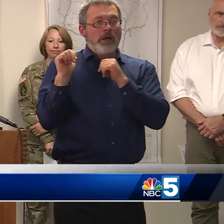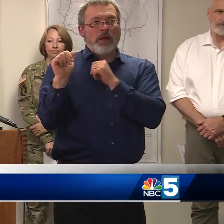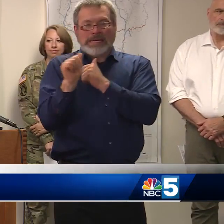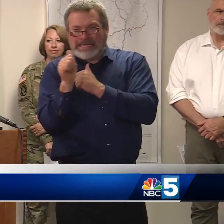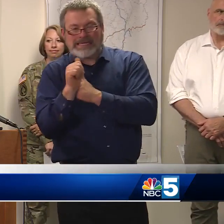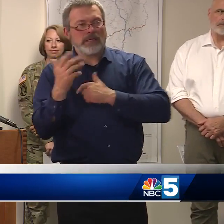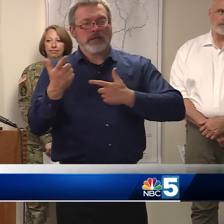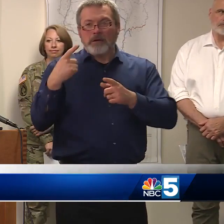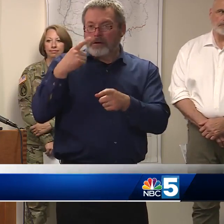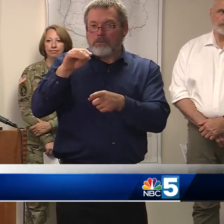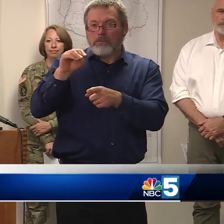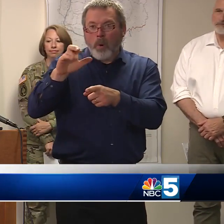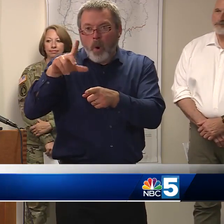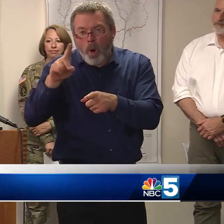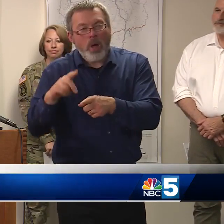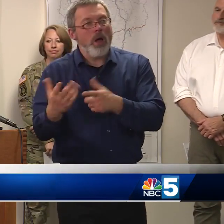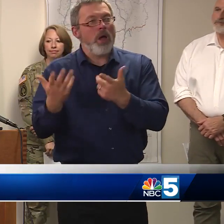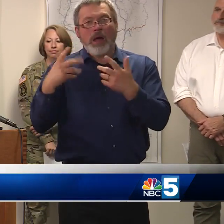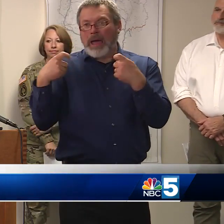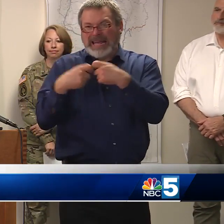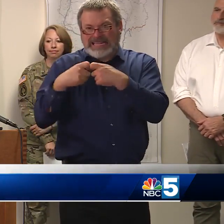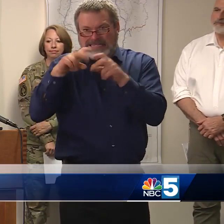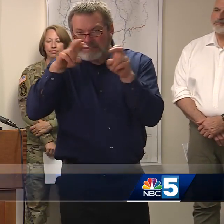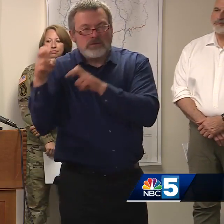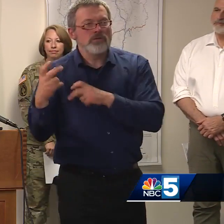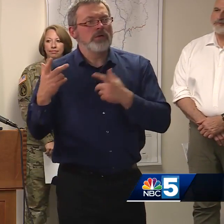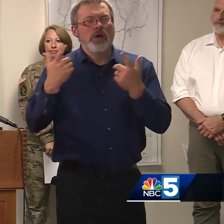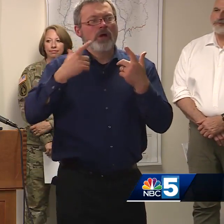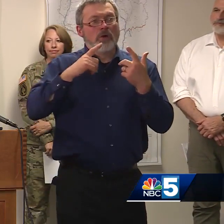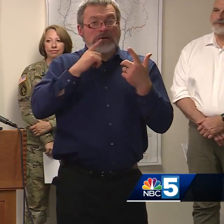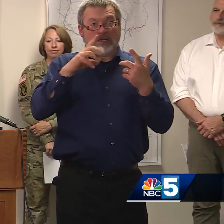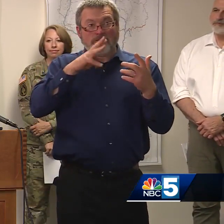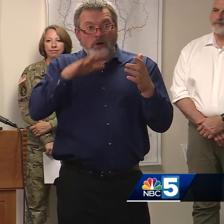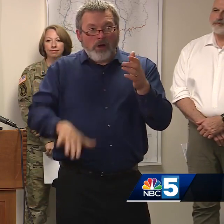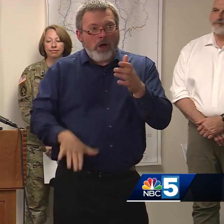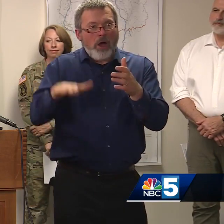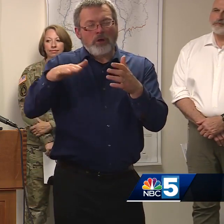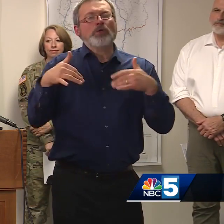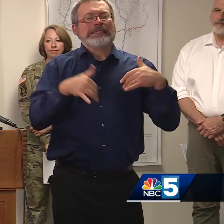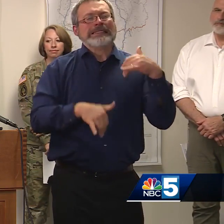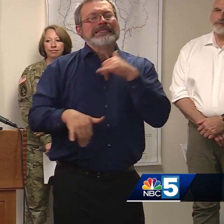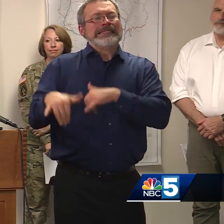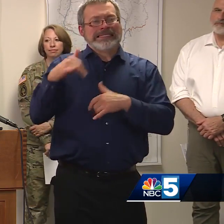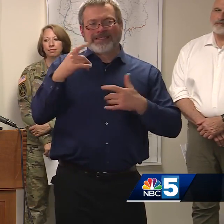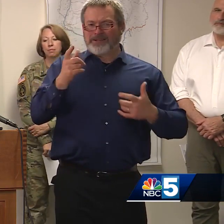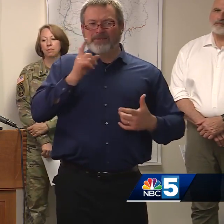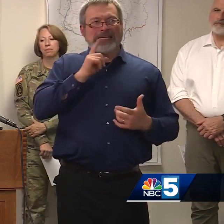THAT MAY BECOME UNINHABITABLE BECAUSE OF MOLD OR SOMETHING ELSE THAT HAPPENS AS A RESULT OF THE FLOOD.